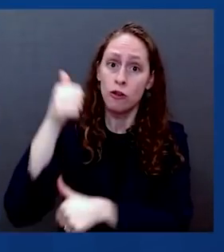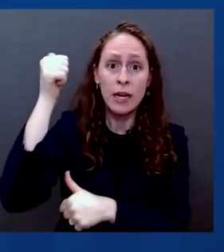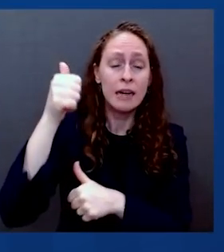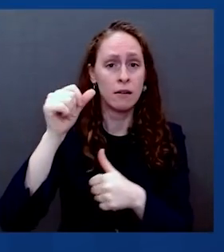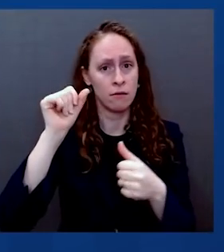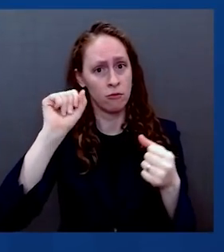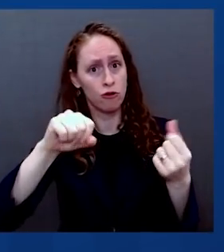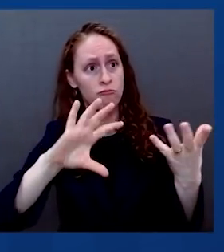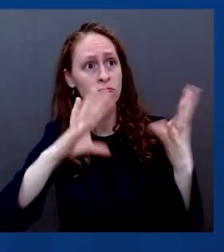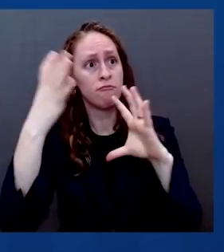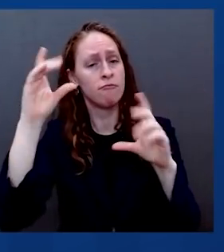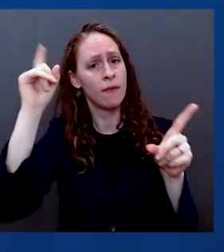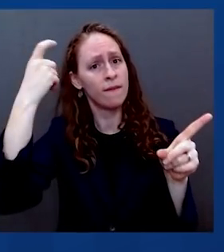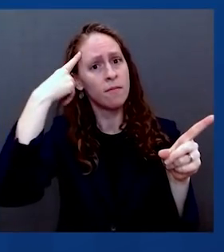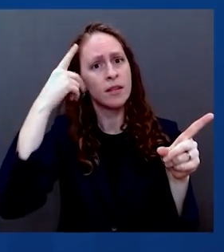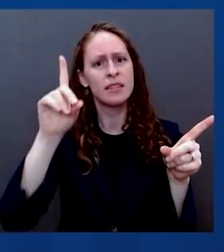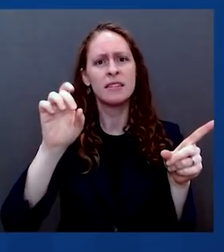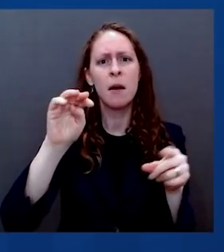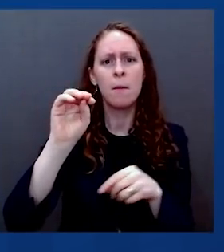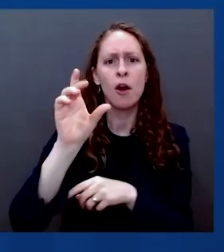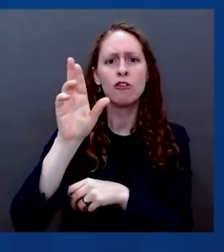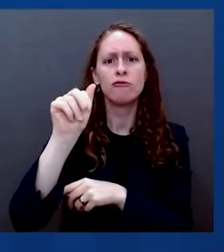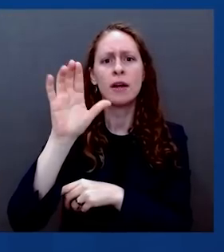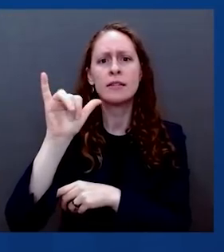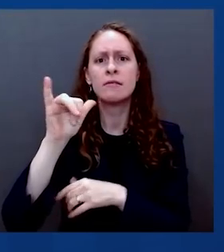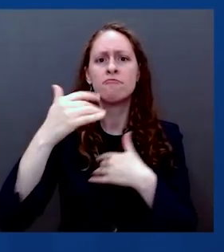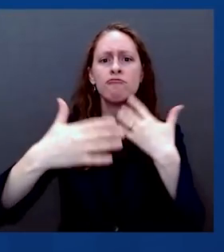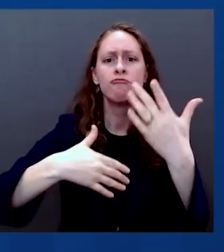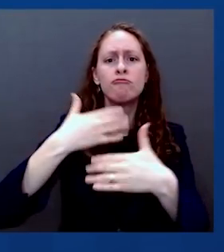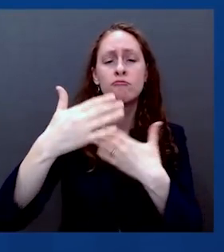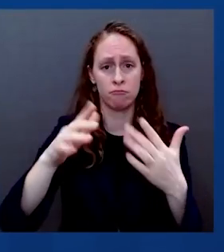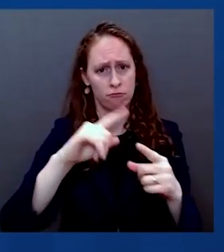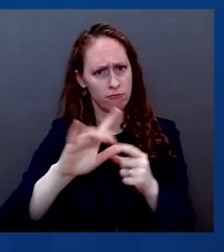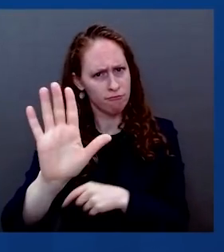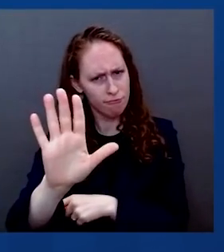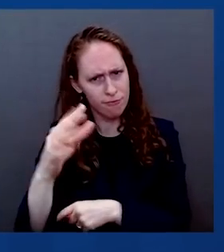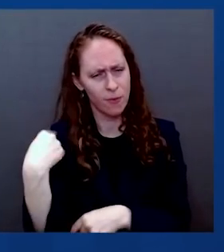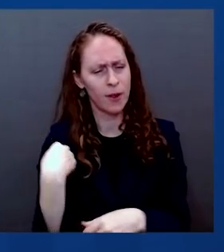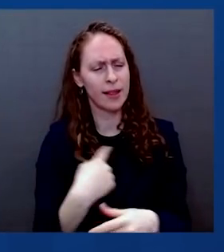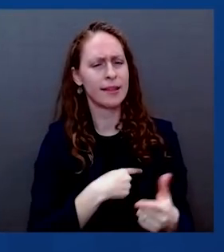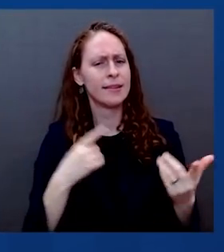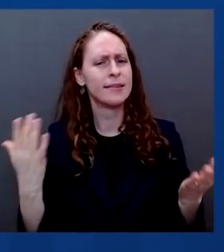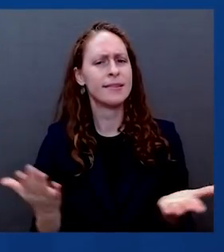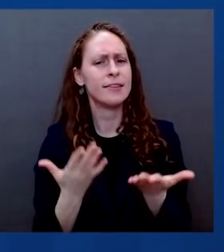Atlanta University, Morehouse College, and near Spelman College --